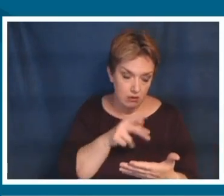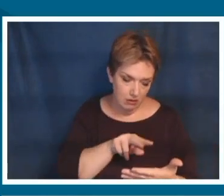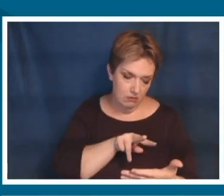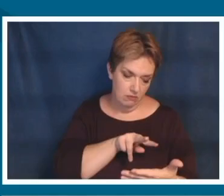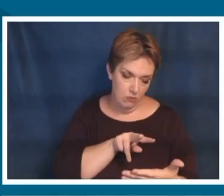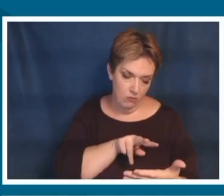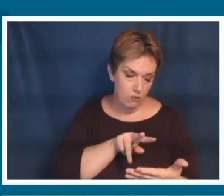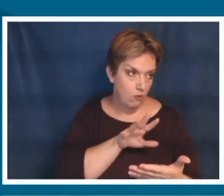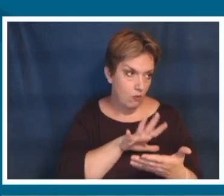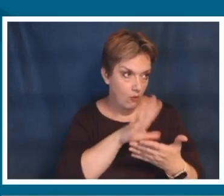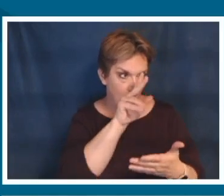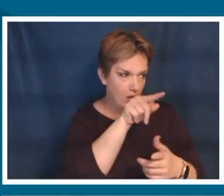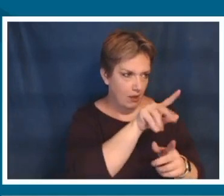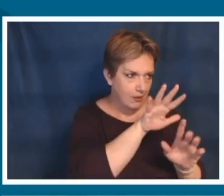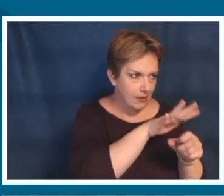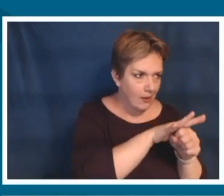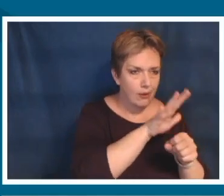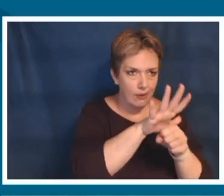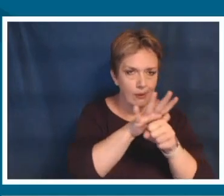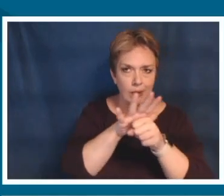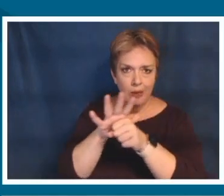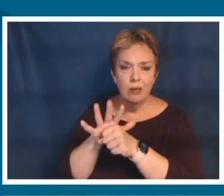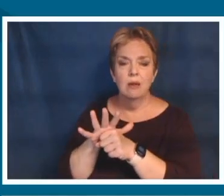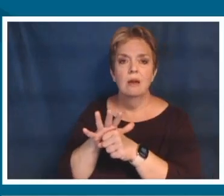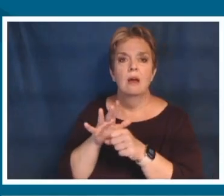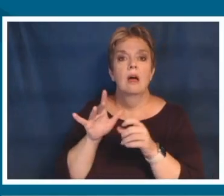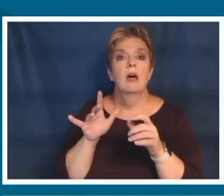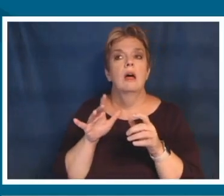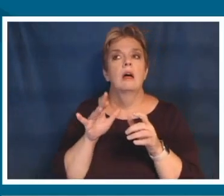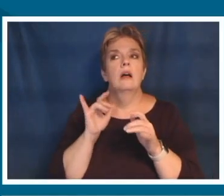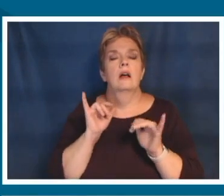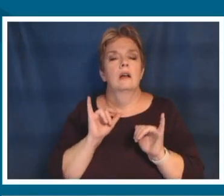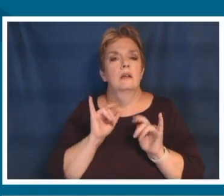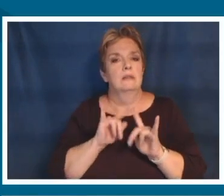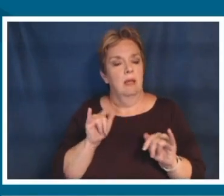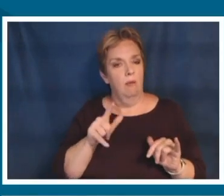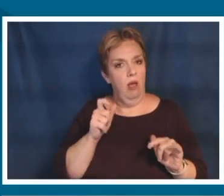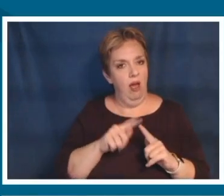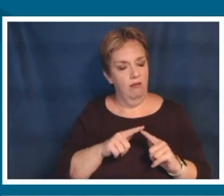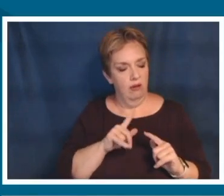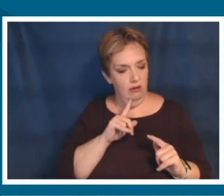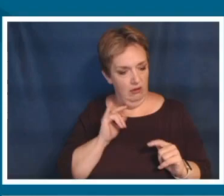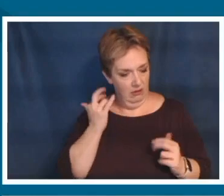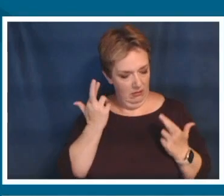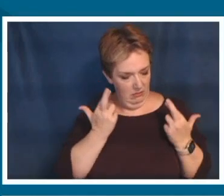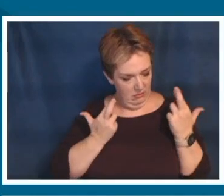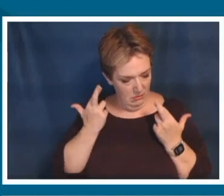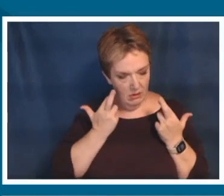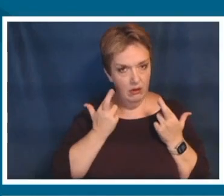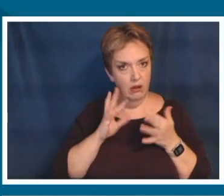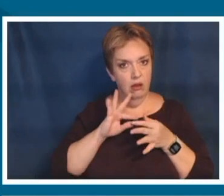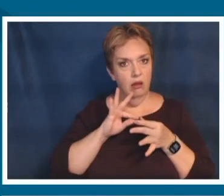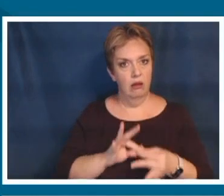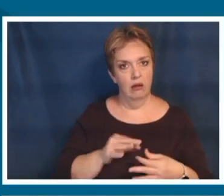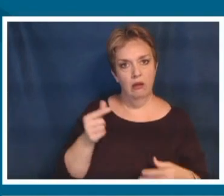coming out very very soon um before the bulldozers okay next